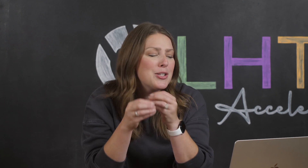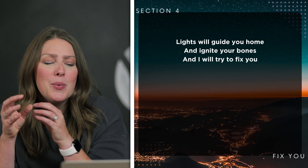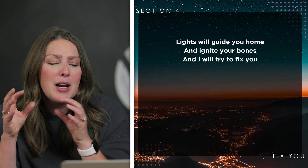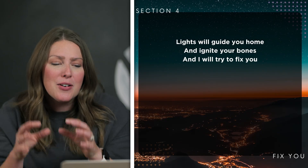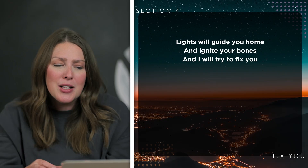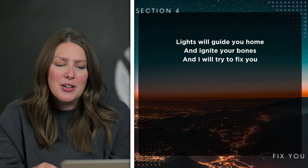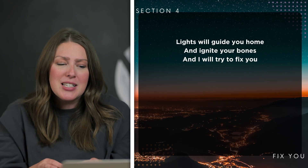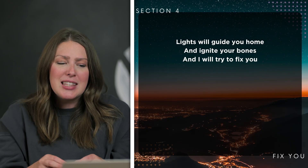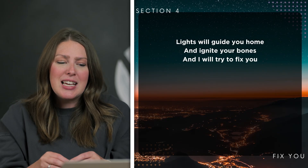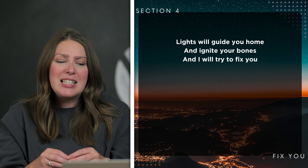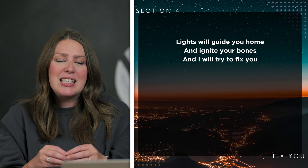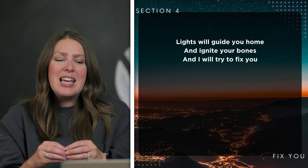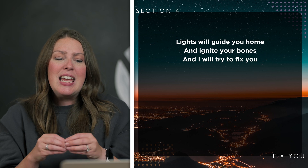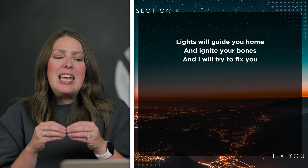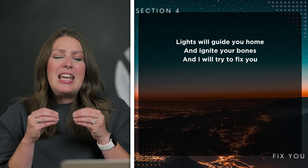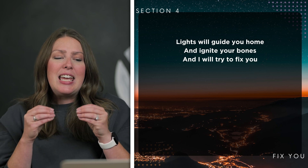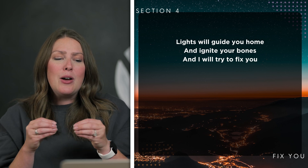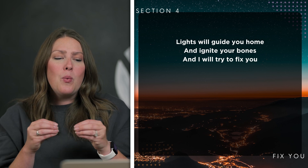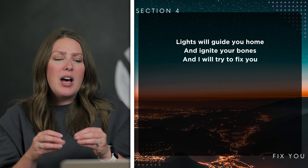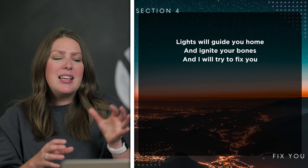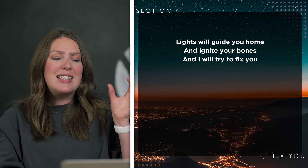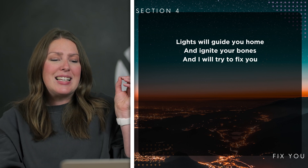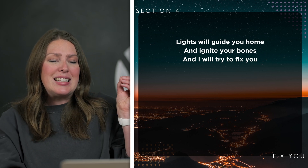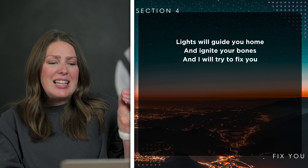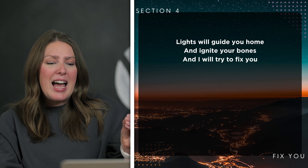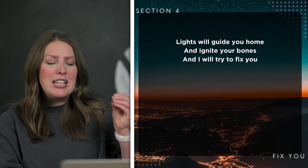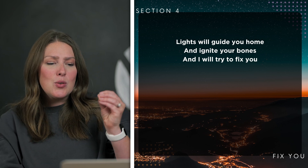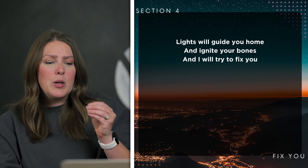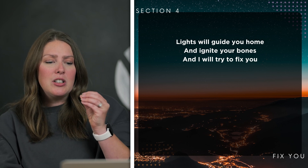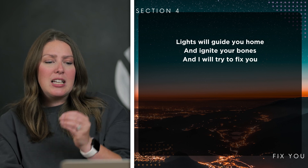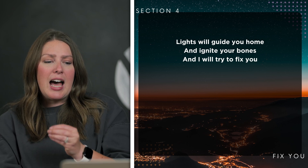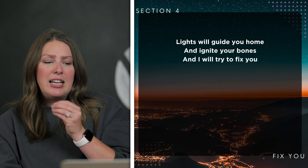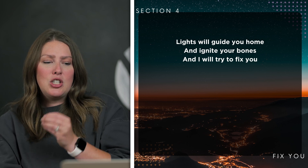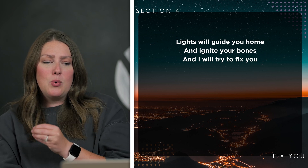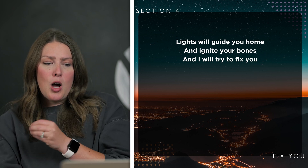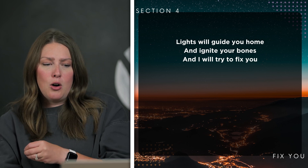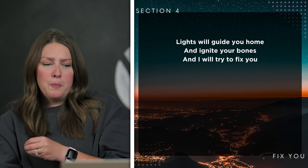So whenever I looked at this it was the light will guide you home.